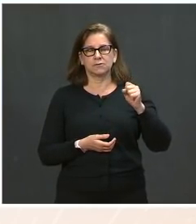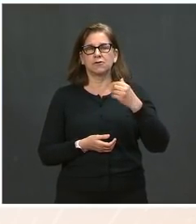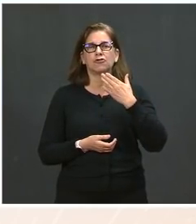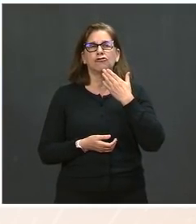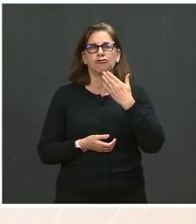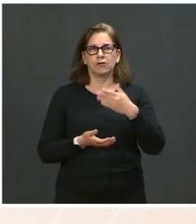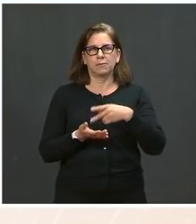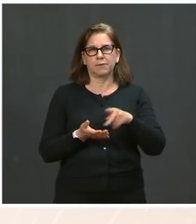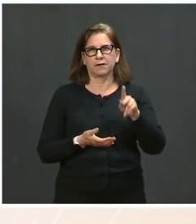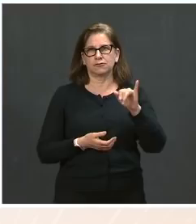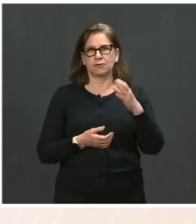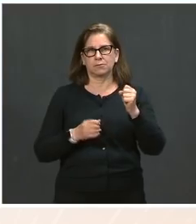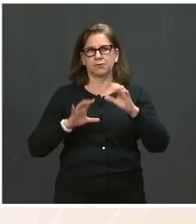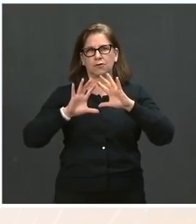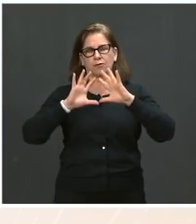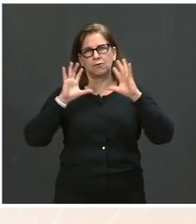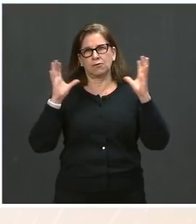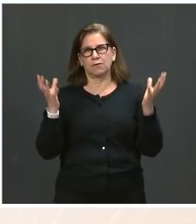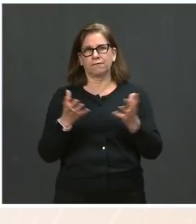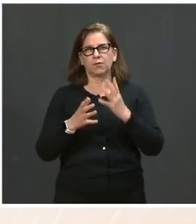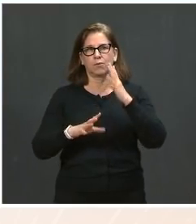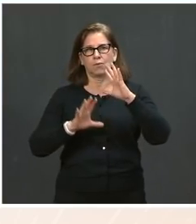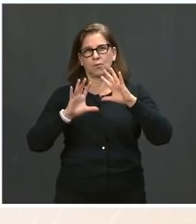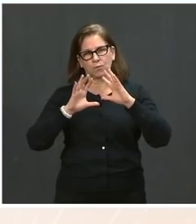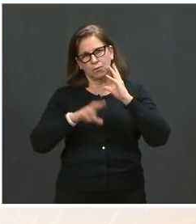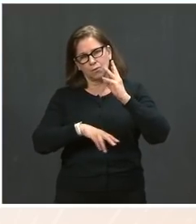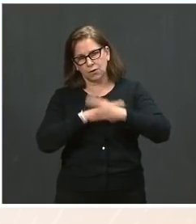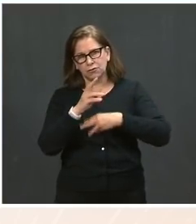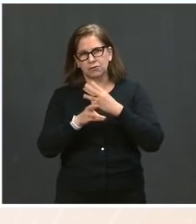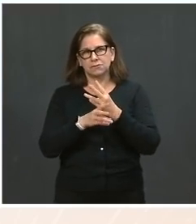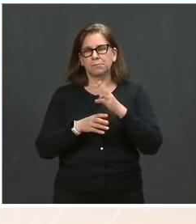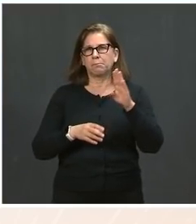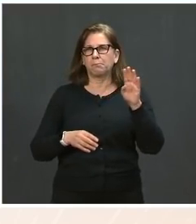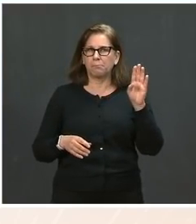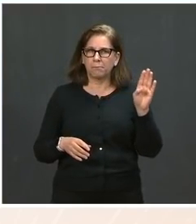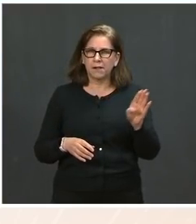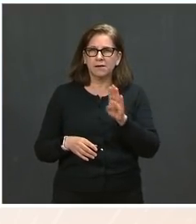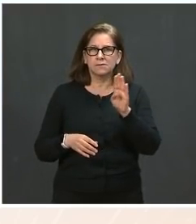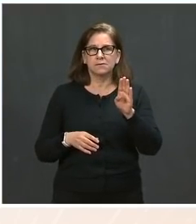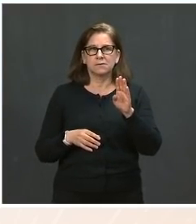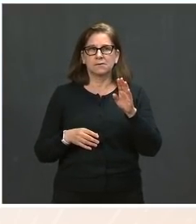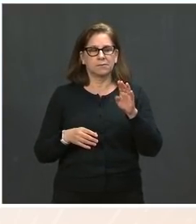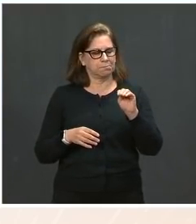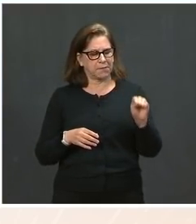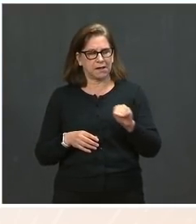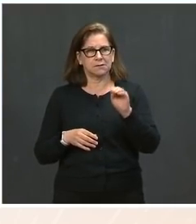and there will be millions of them if this is passed. The opportunities -- this is why we've been having